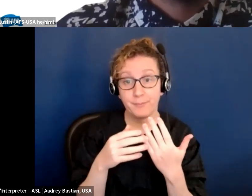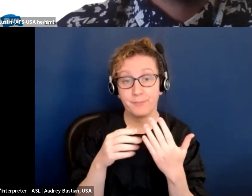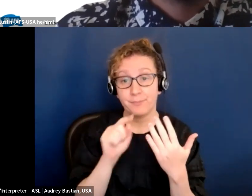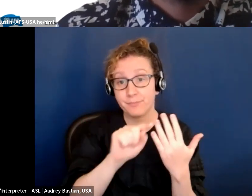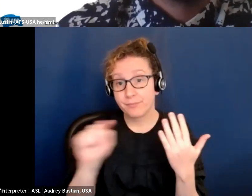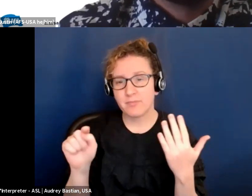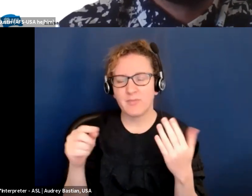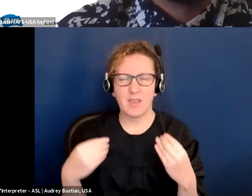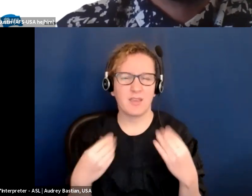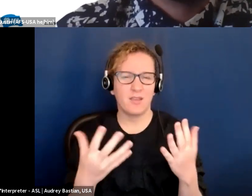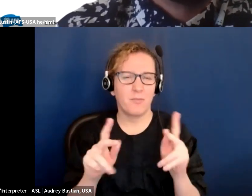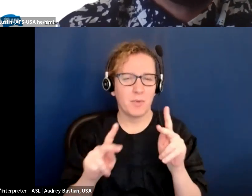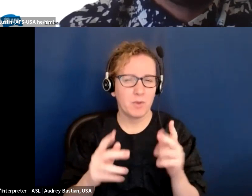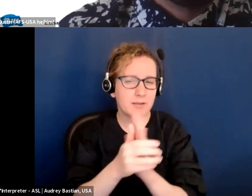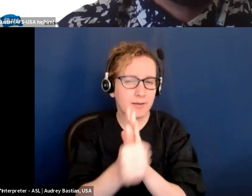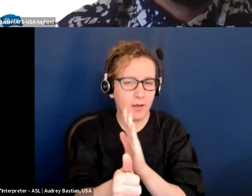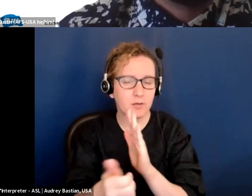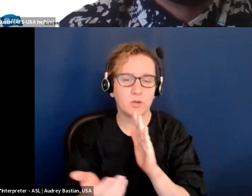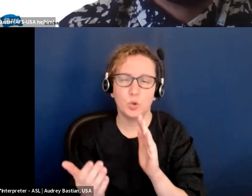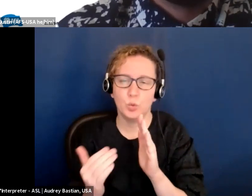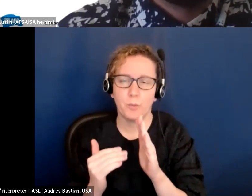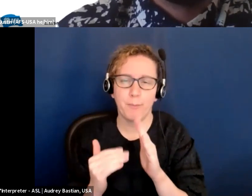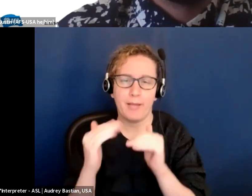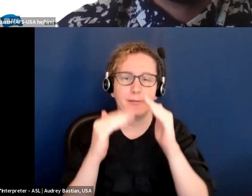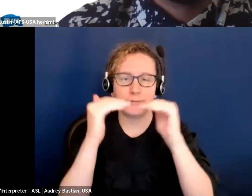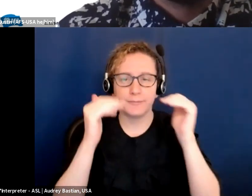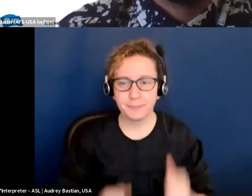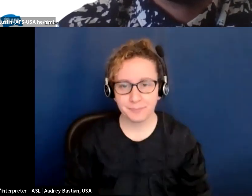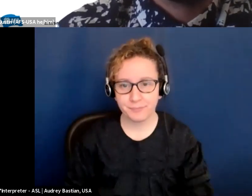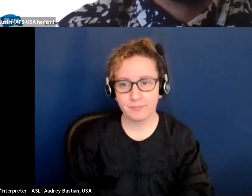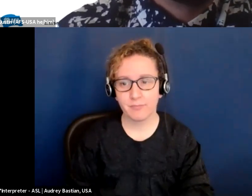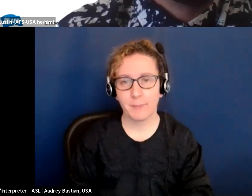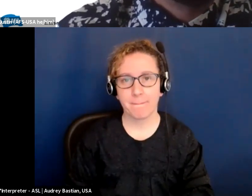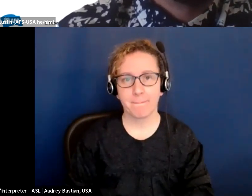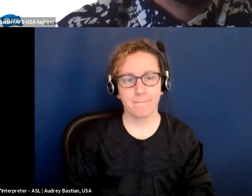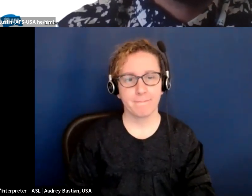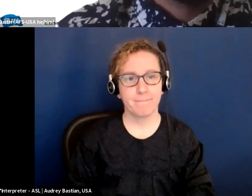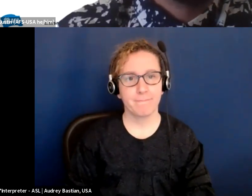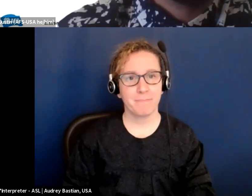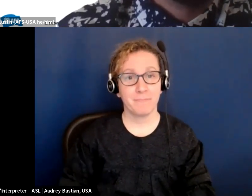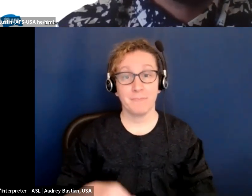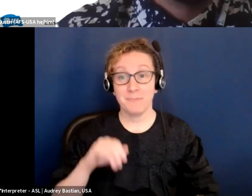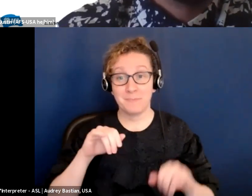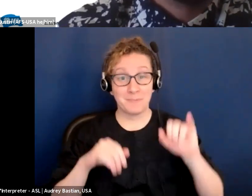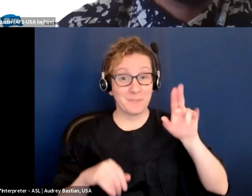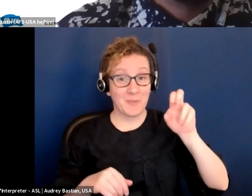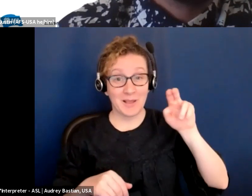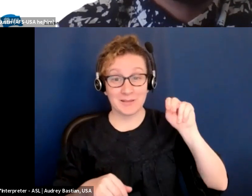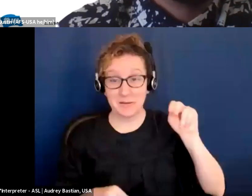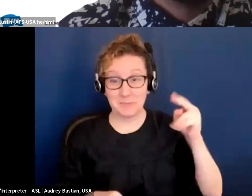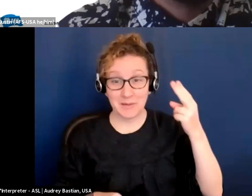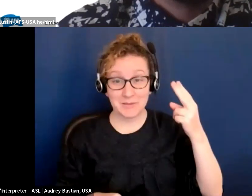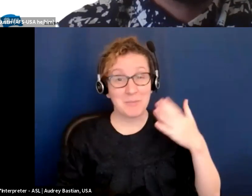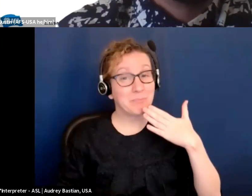skills to really help. >> JUSTIN HARFORD: That is great. Thank you,